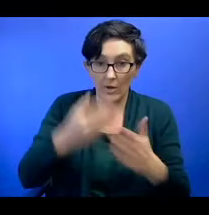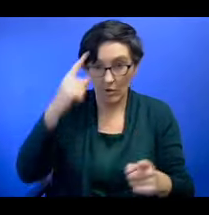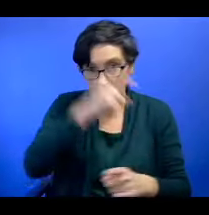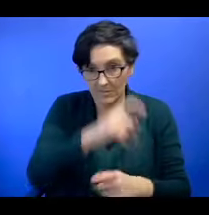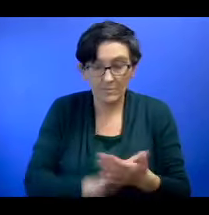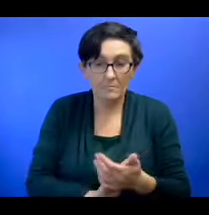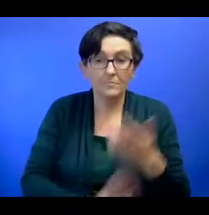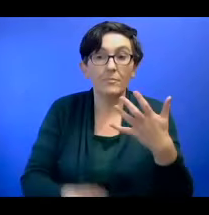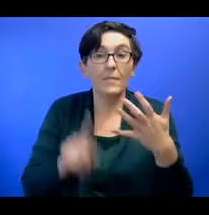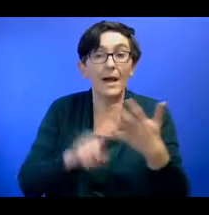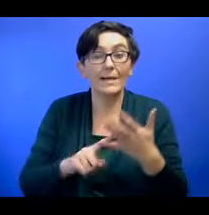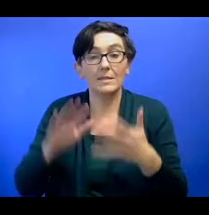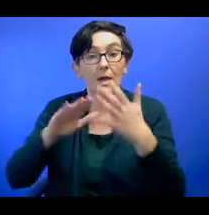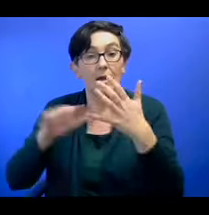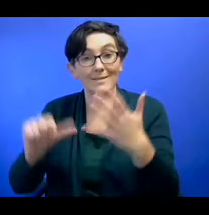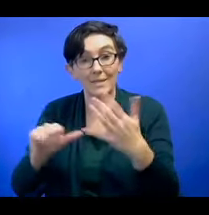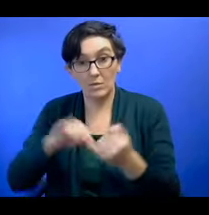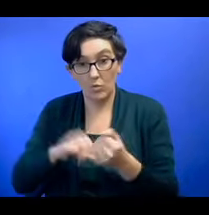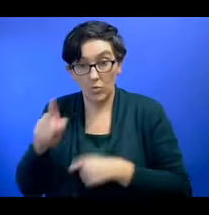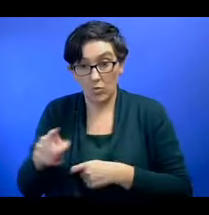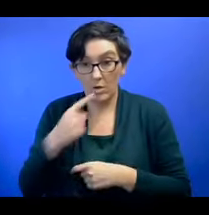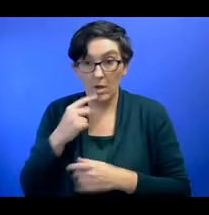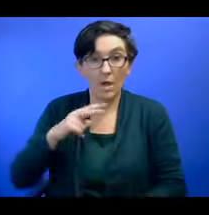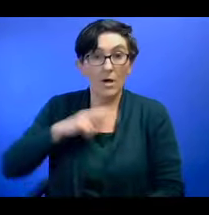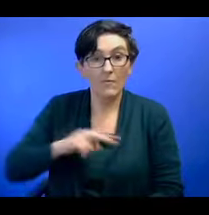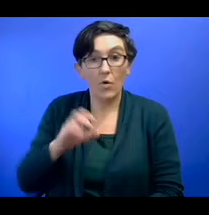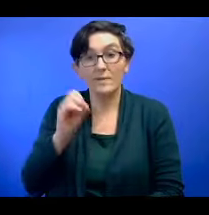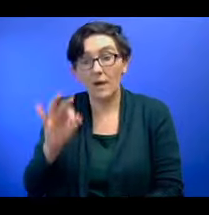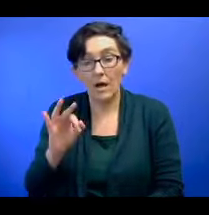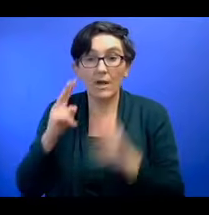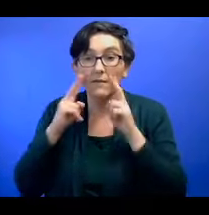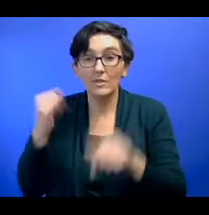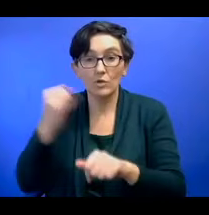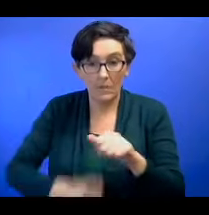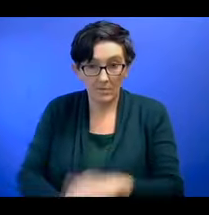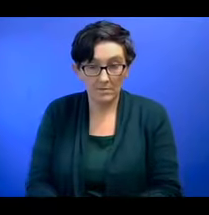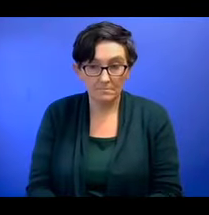and our sixth member organization is the Voice of Vision Impairments.